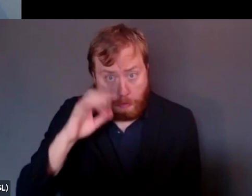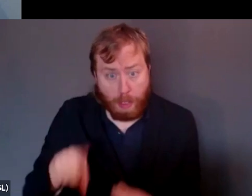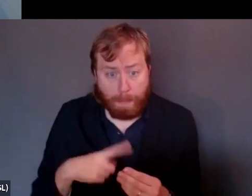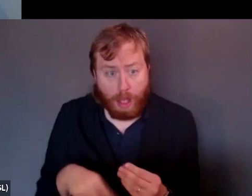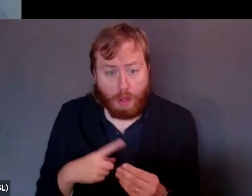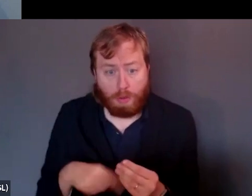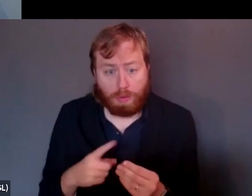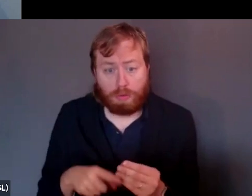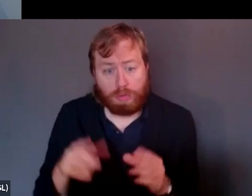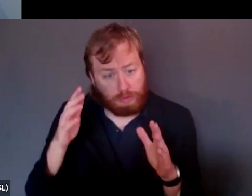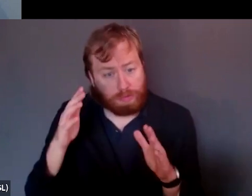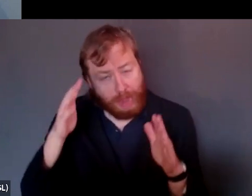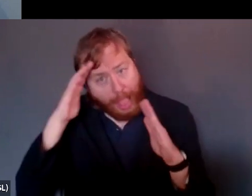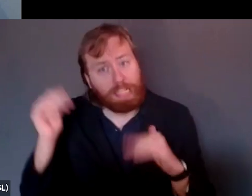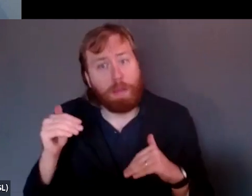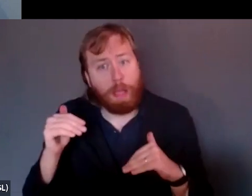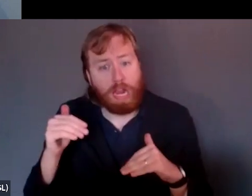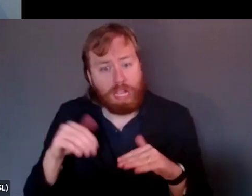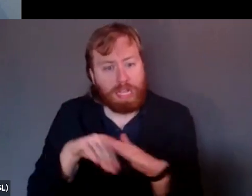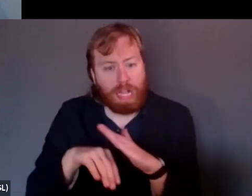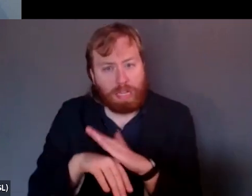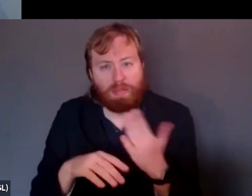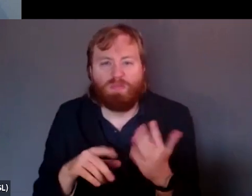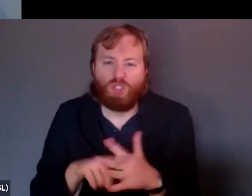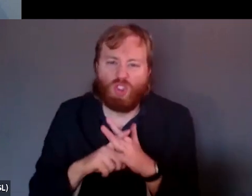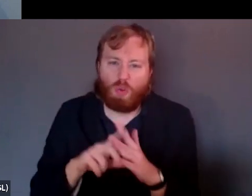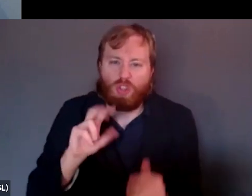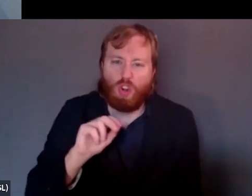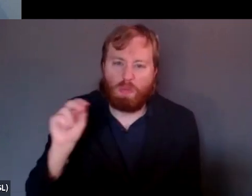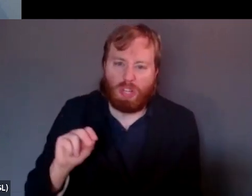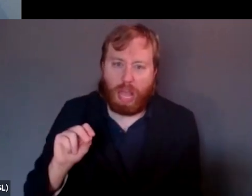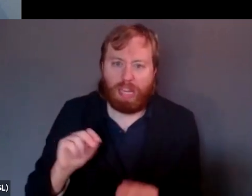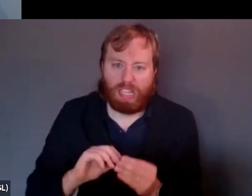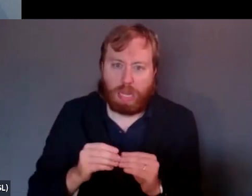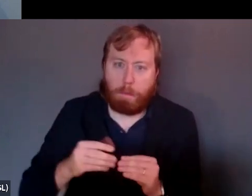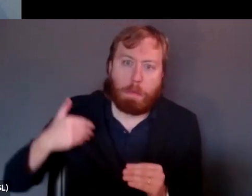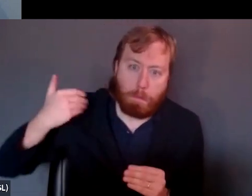you can start with that 30% number and then work from there. Then as you do more sites, you'll figure out what that number is